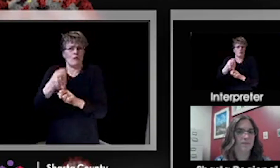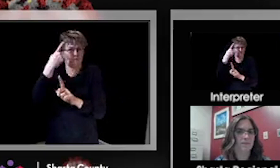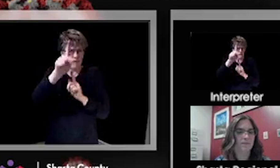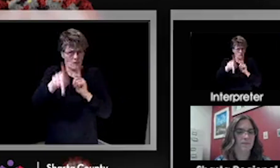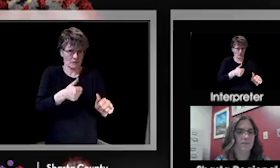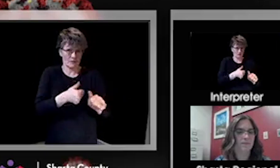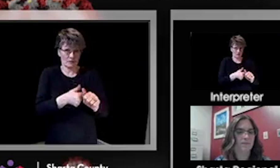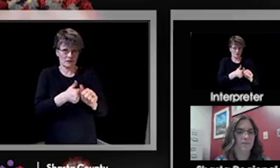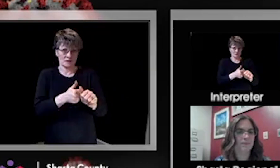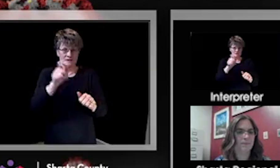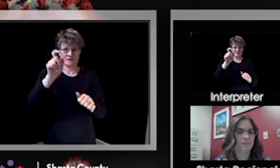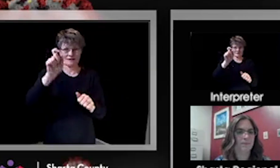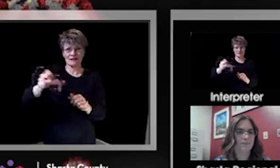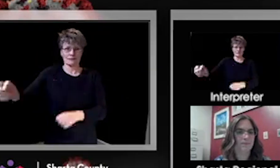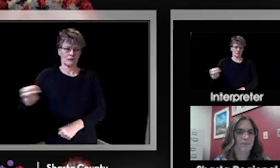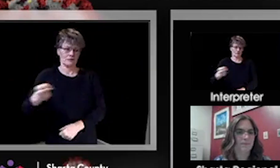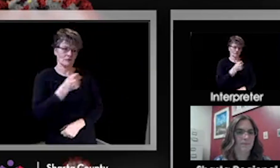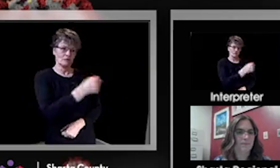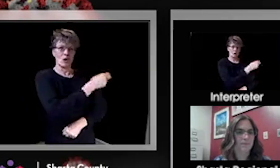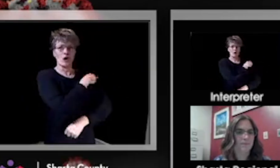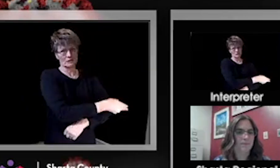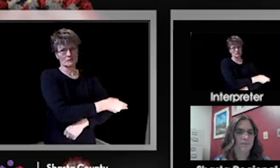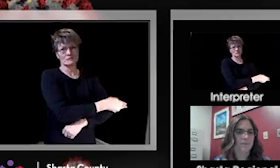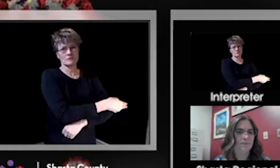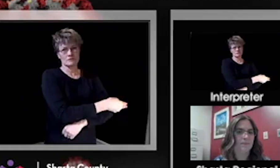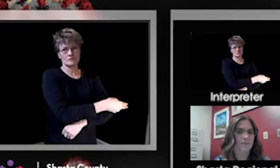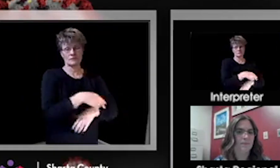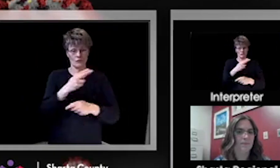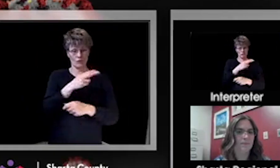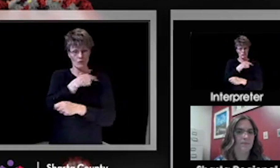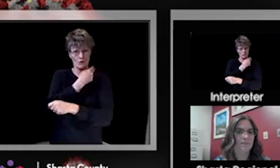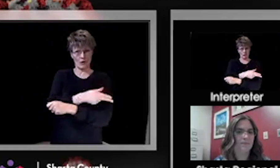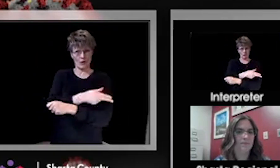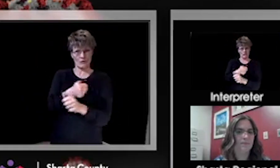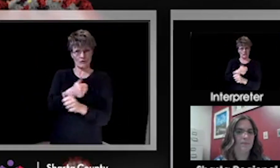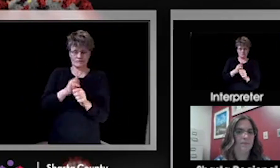some kind of hospital care. So, the hospitals need to maintain their capacity for all of